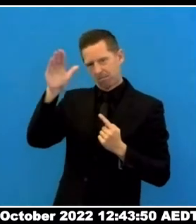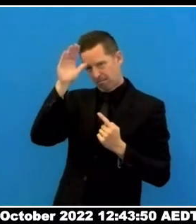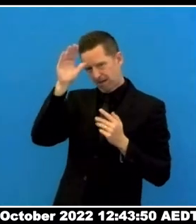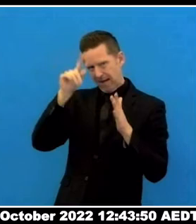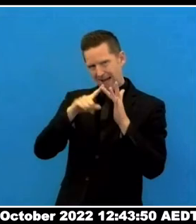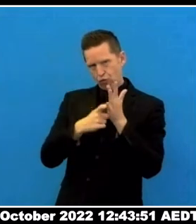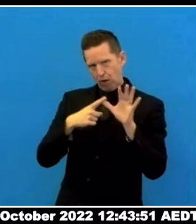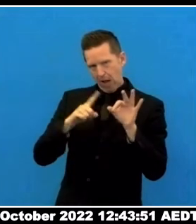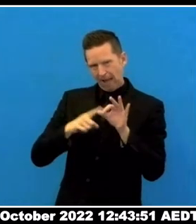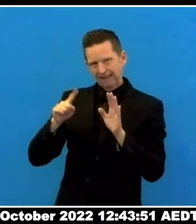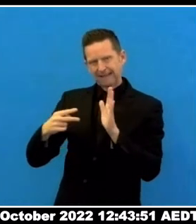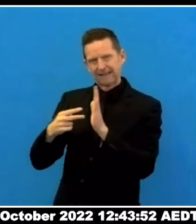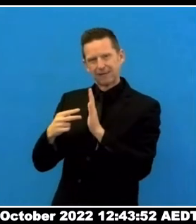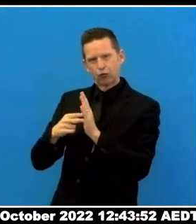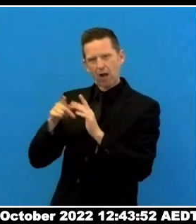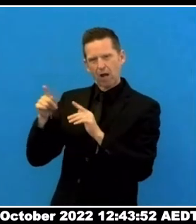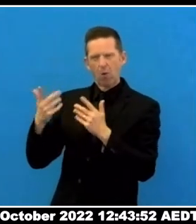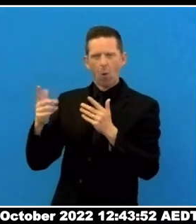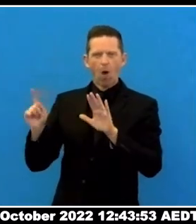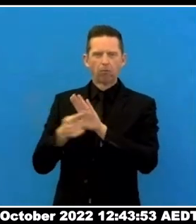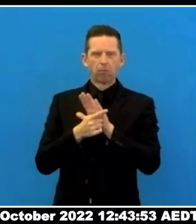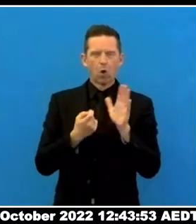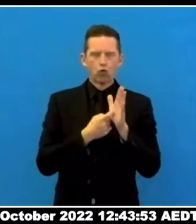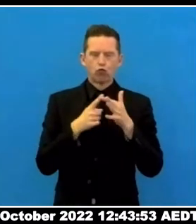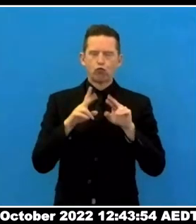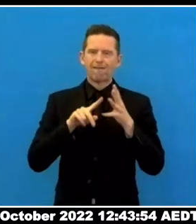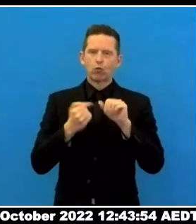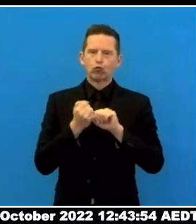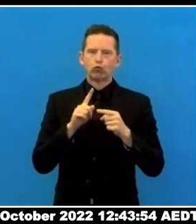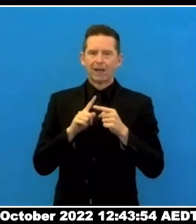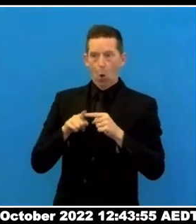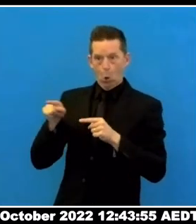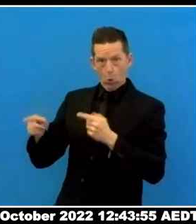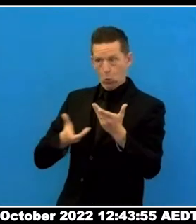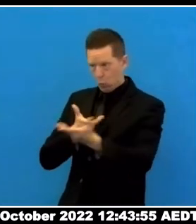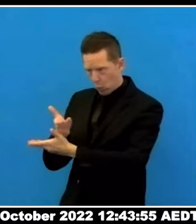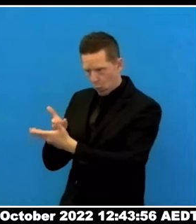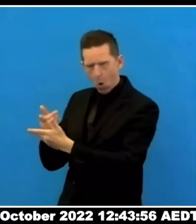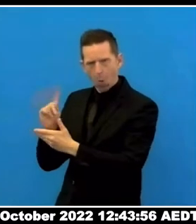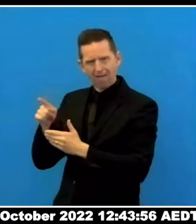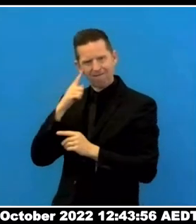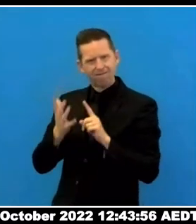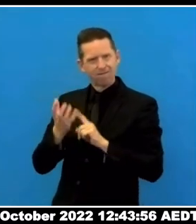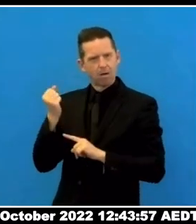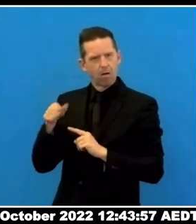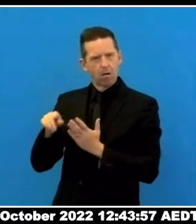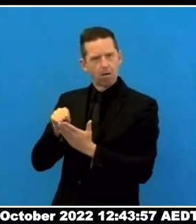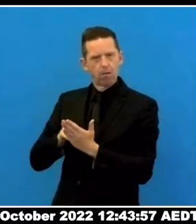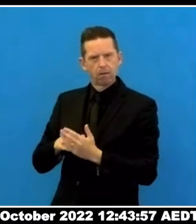and what were the findings of that work? Yes. So that work arose out of these recommendations